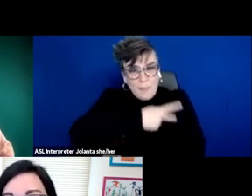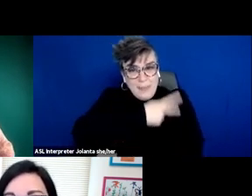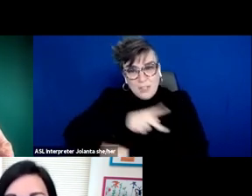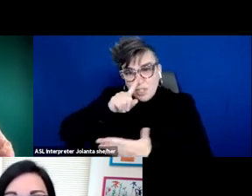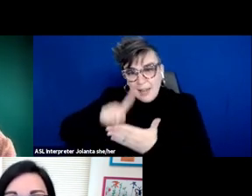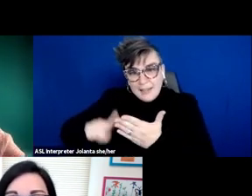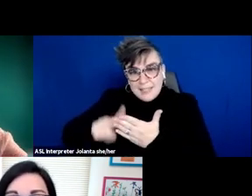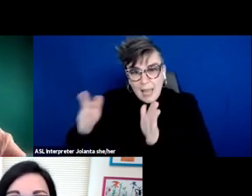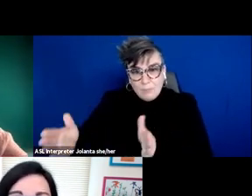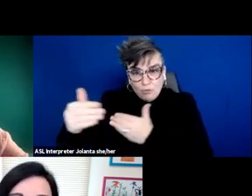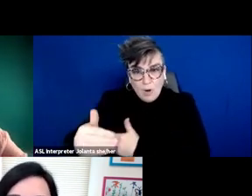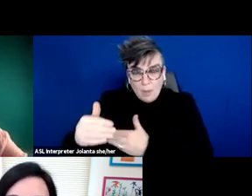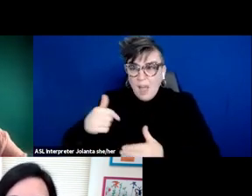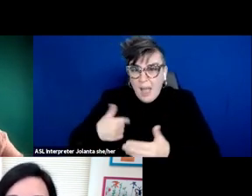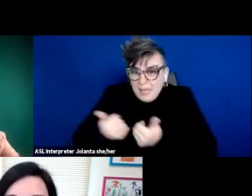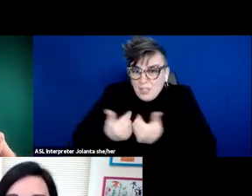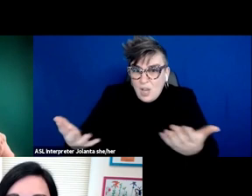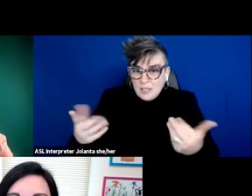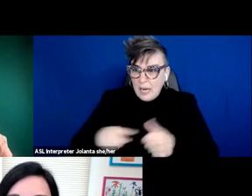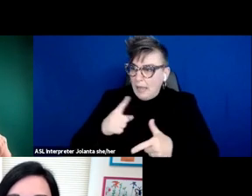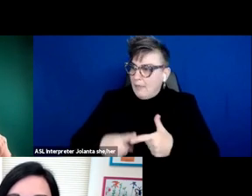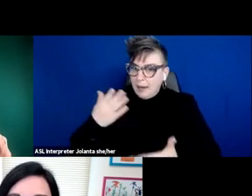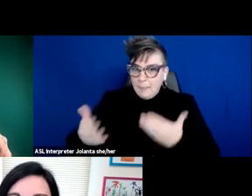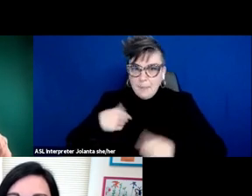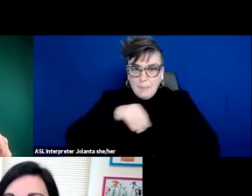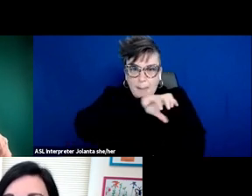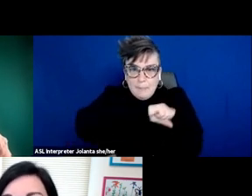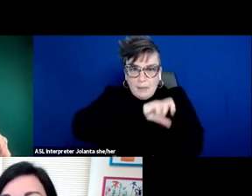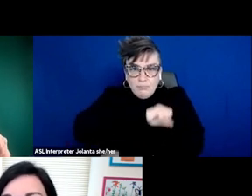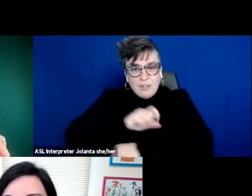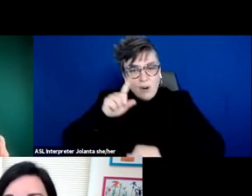this is leading to a falsely elevated blood pressure reading, yet not being given the